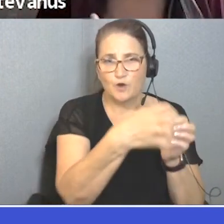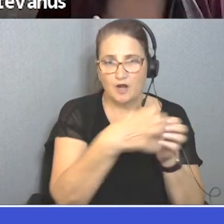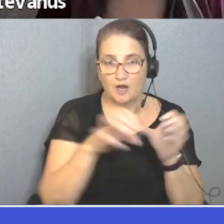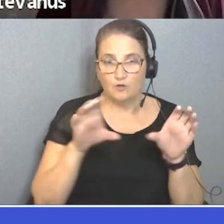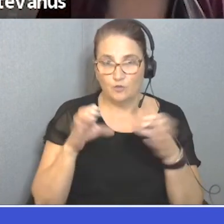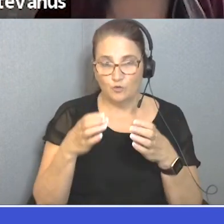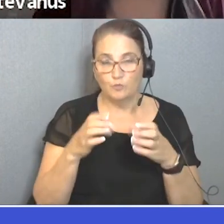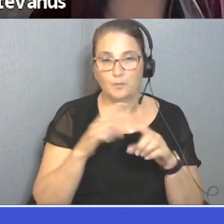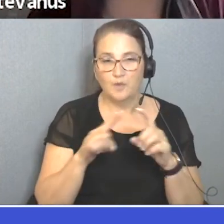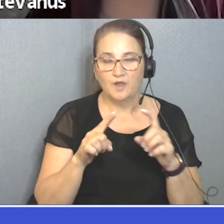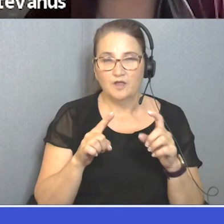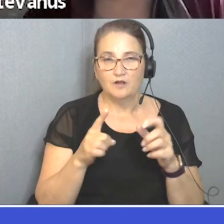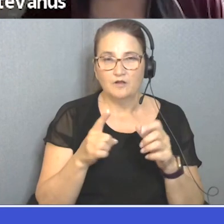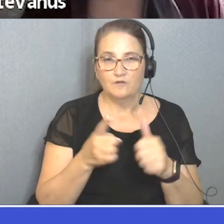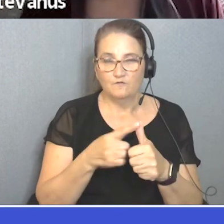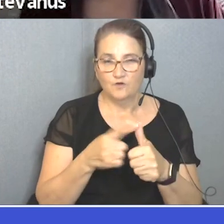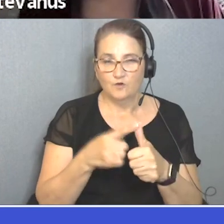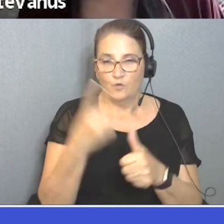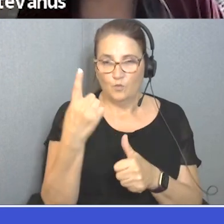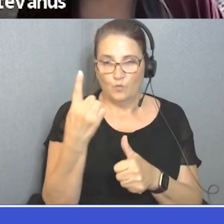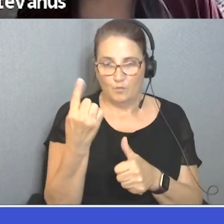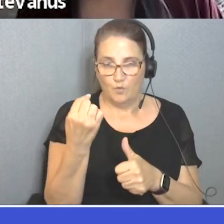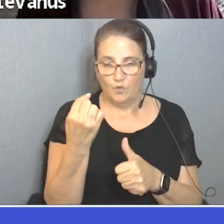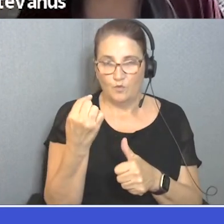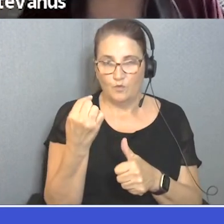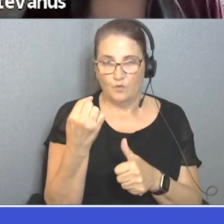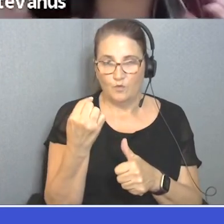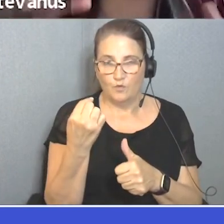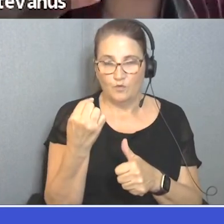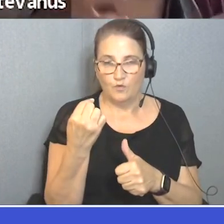in smaller groups, but to do so, I want to just have us do